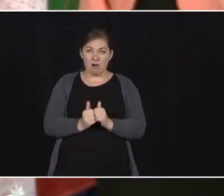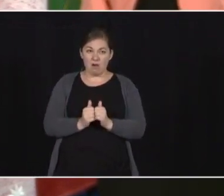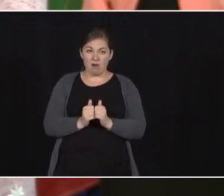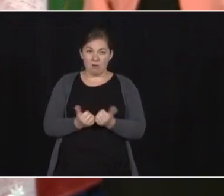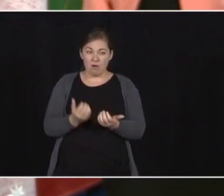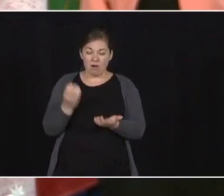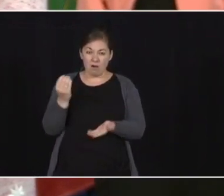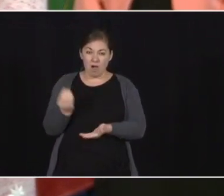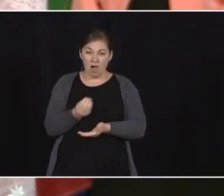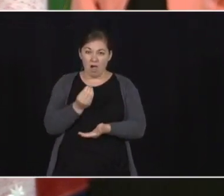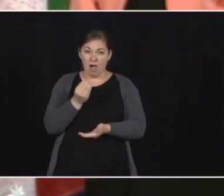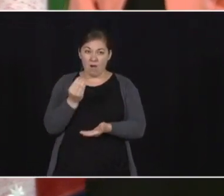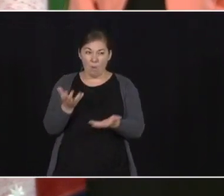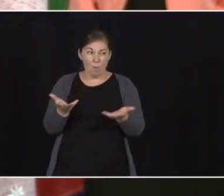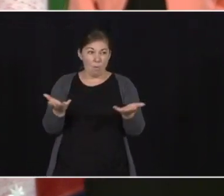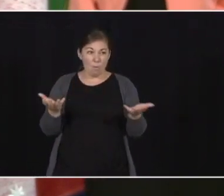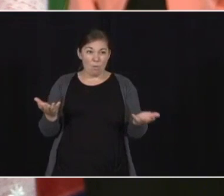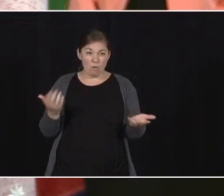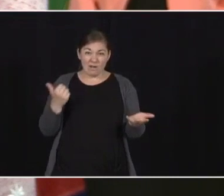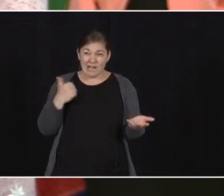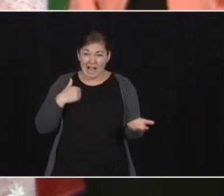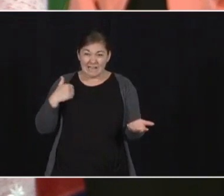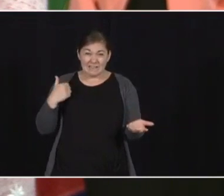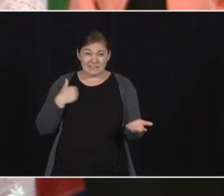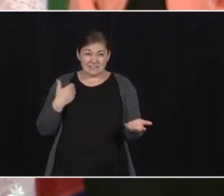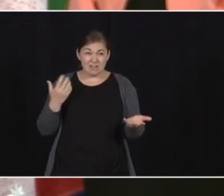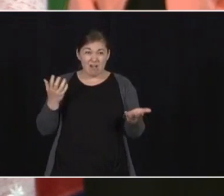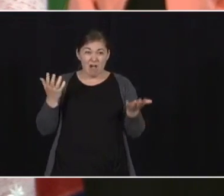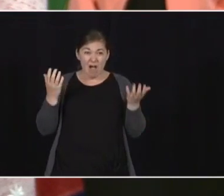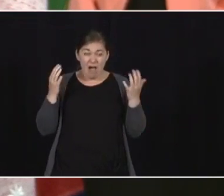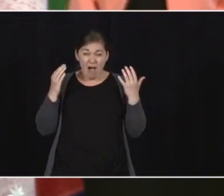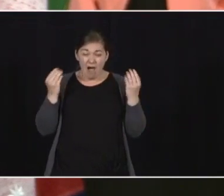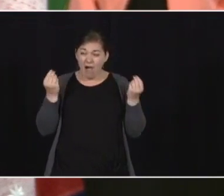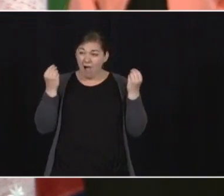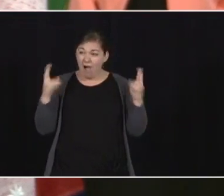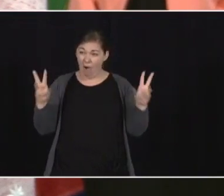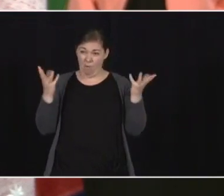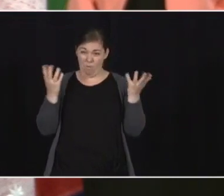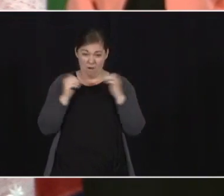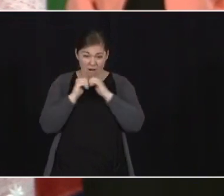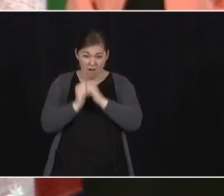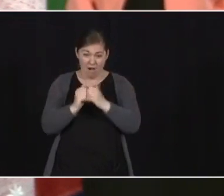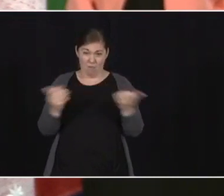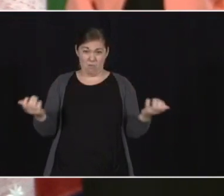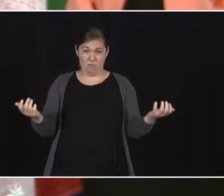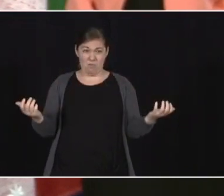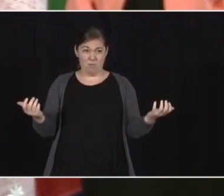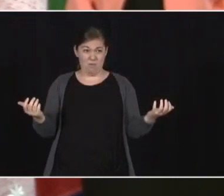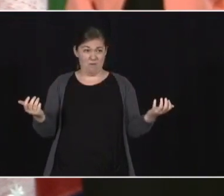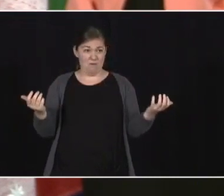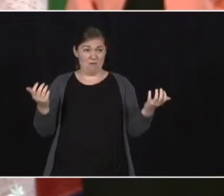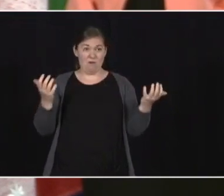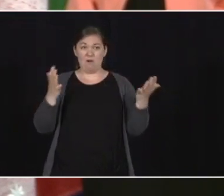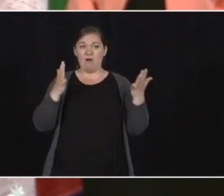How can it happen in Canada? Again, as sure as I'm standing here, it's not just happening here